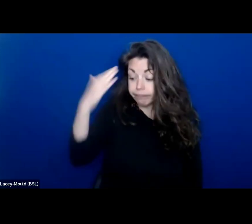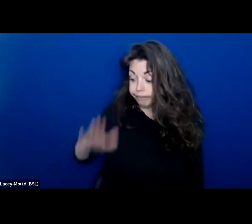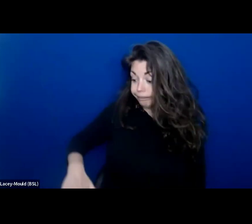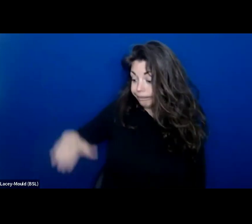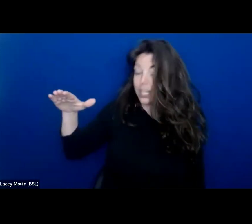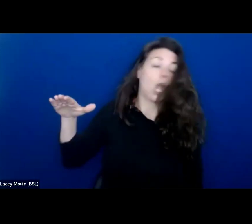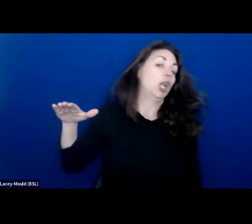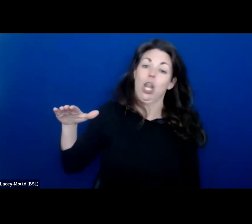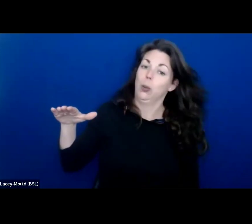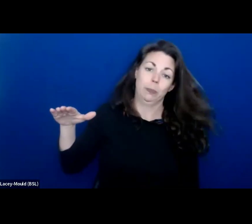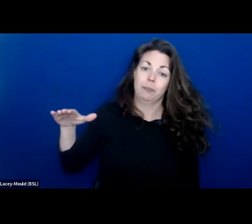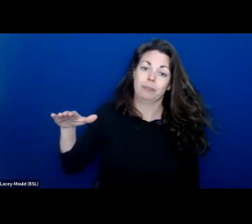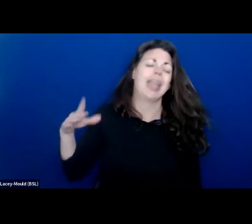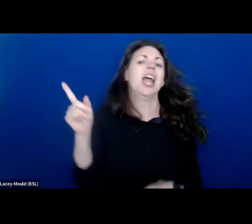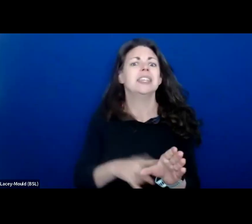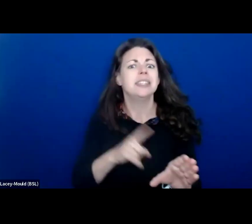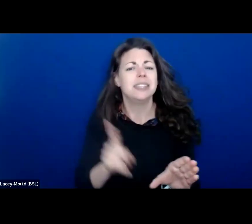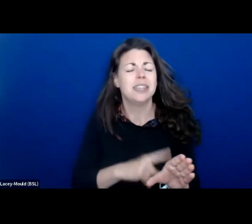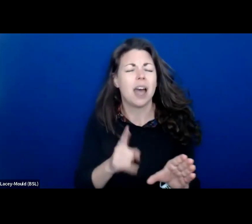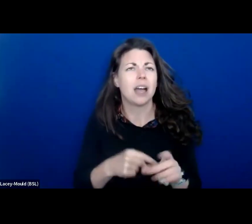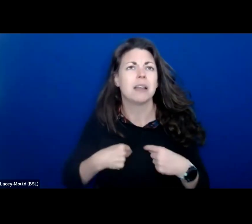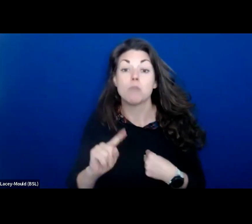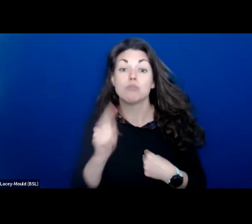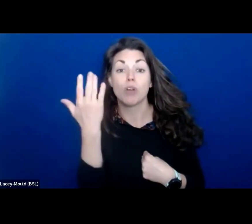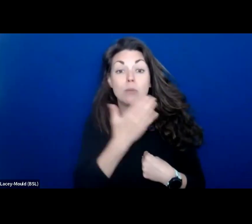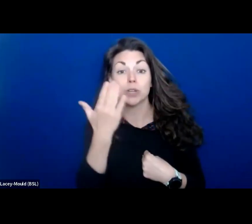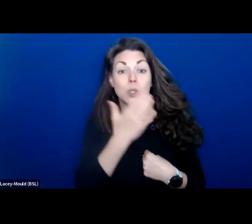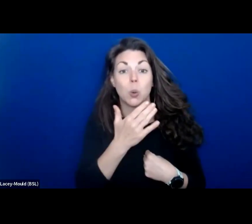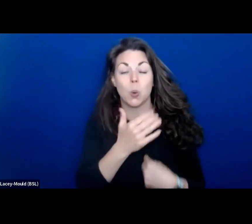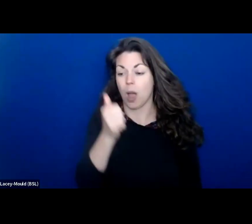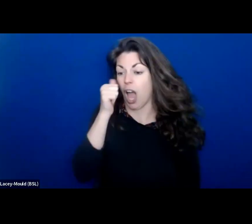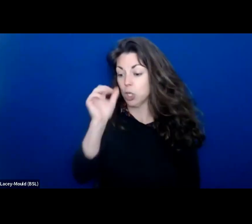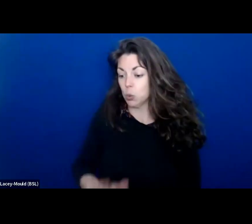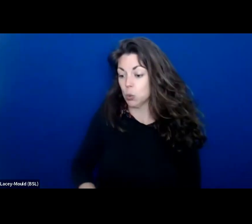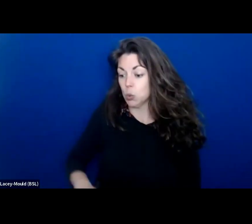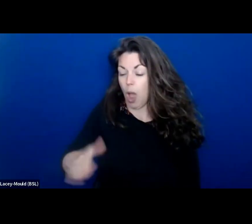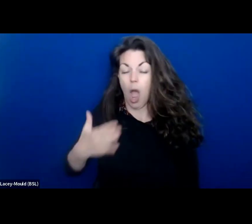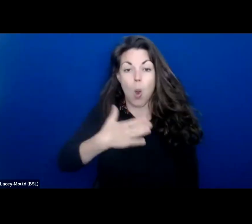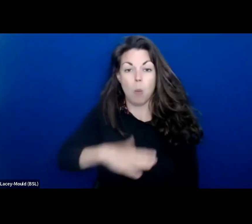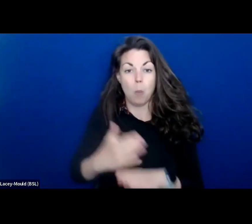age actually, while I was in primary school, that when I grew up I wanted to work for the United Nations.